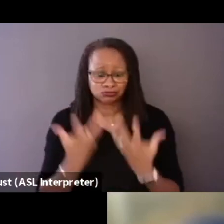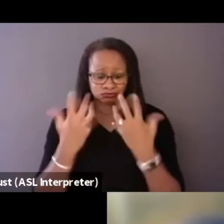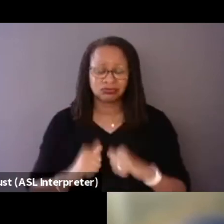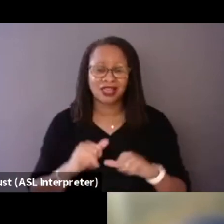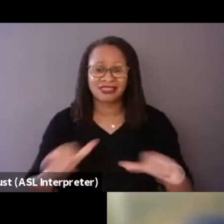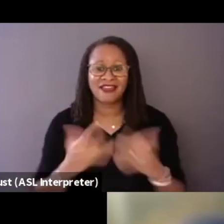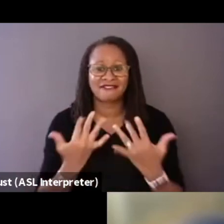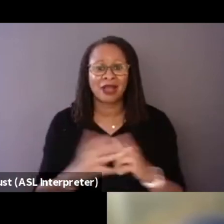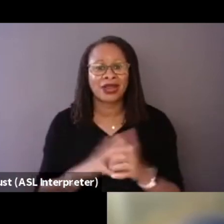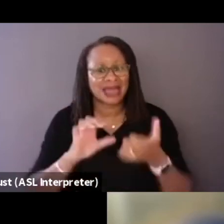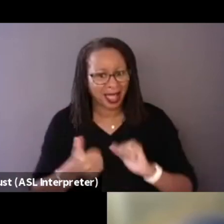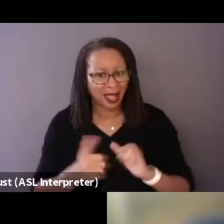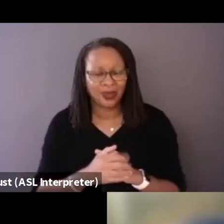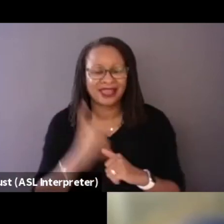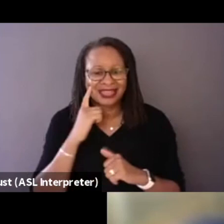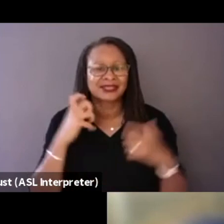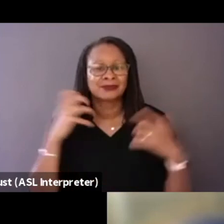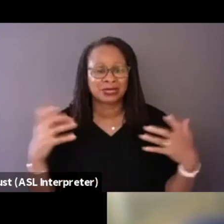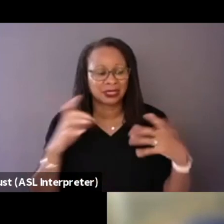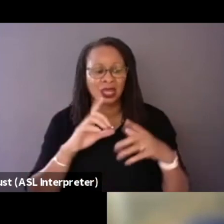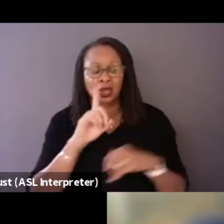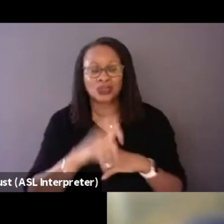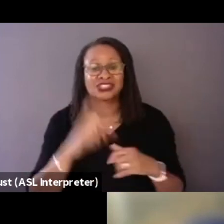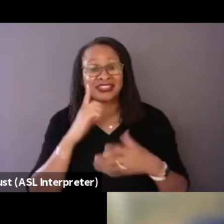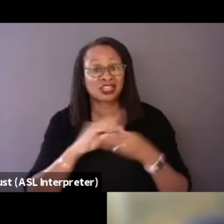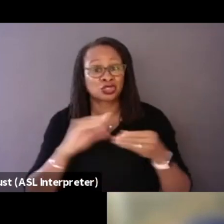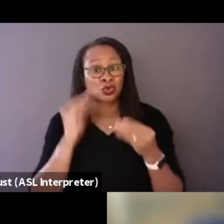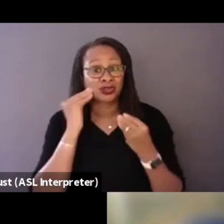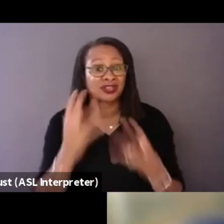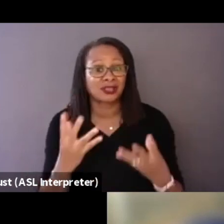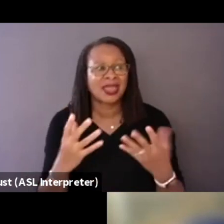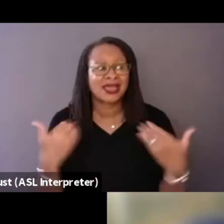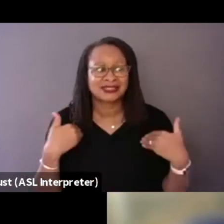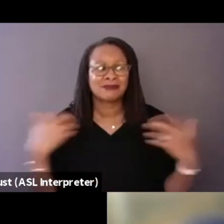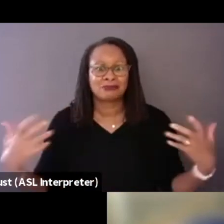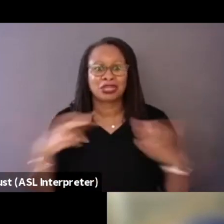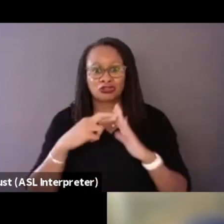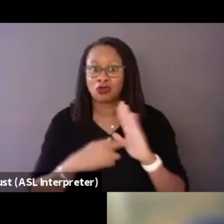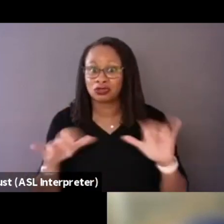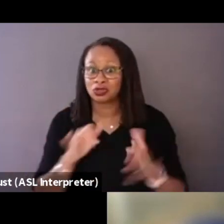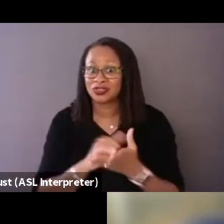are some of the big questions and I think storytelling plays a huge role in that. So we're going to just keep doing, being inspired by...